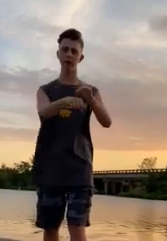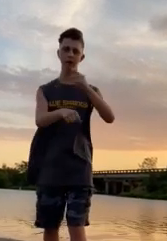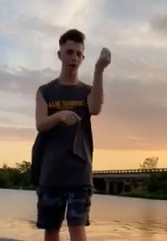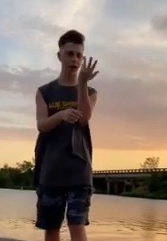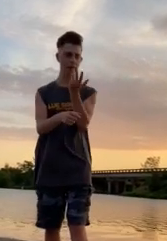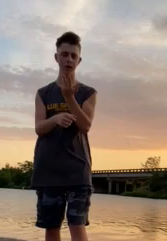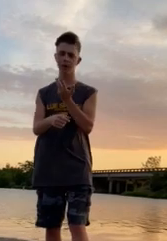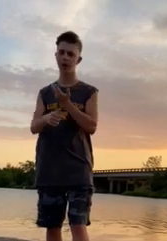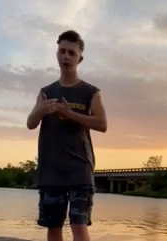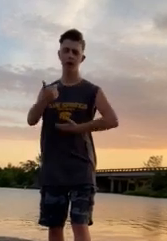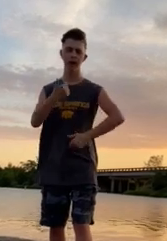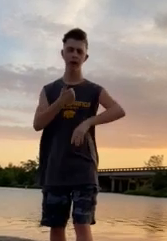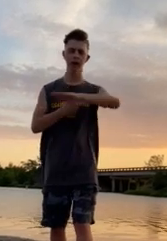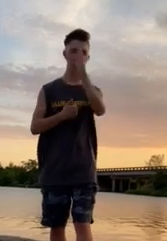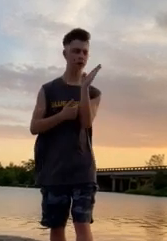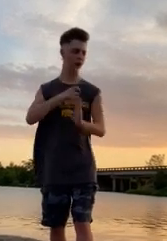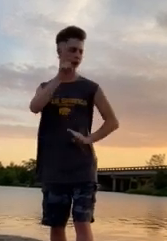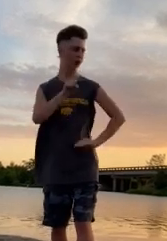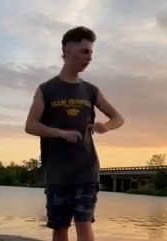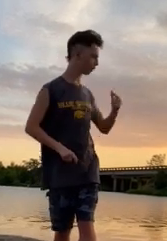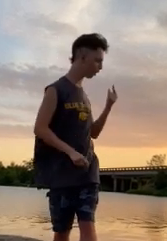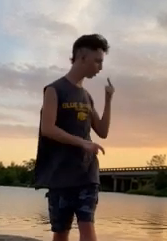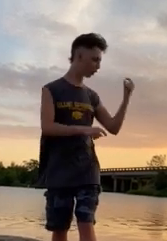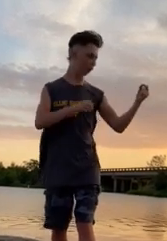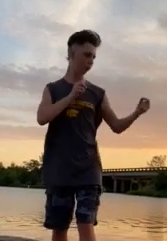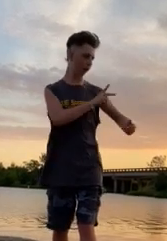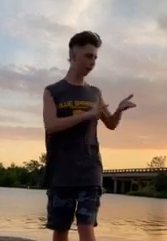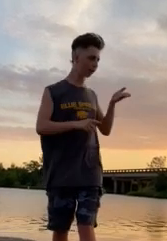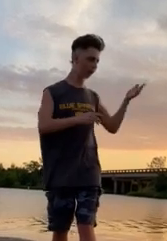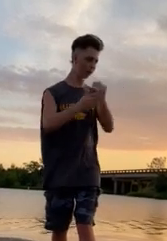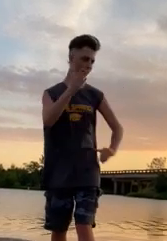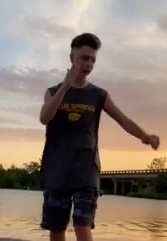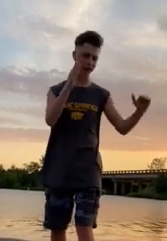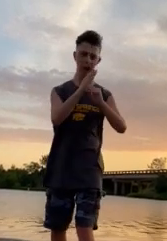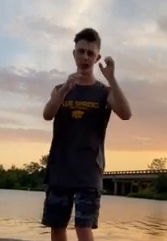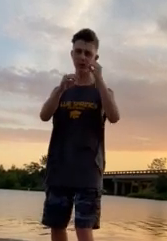And He's telling me that I never have to go back there again